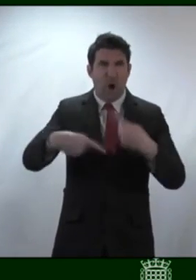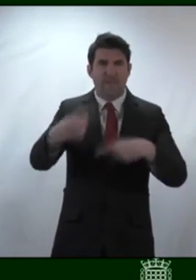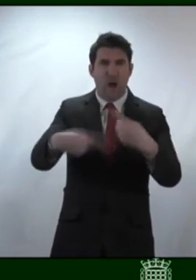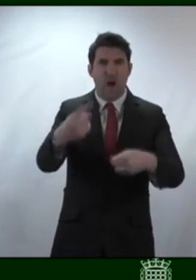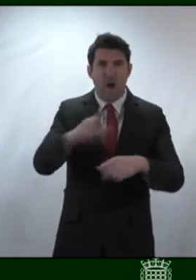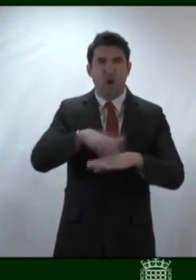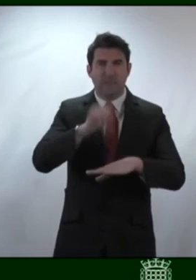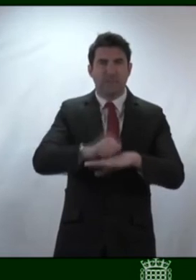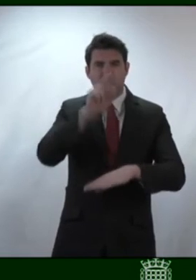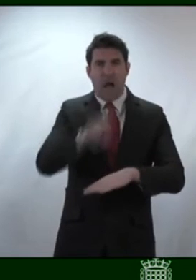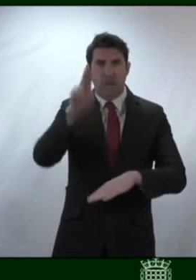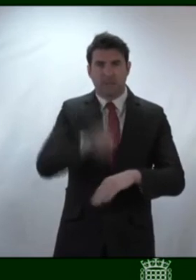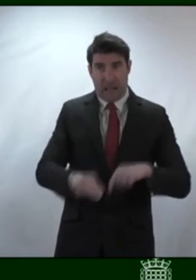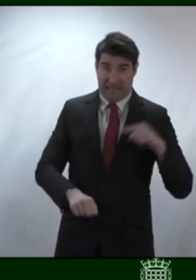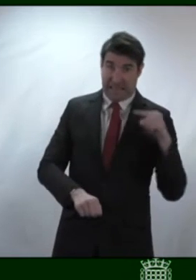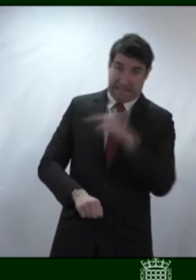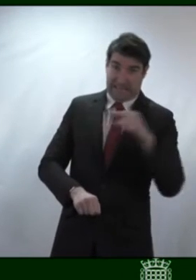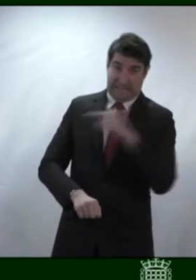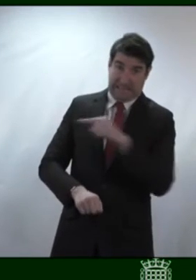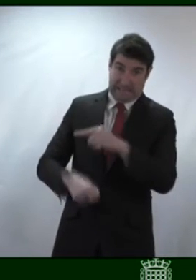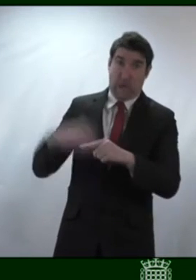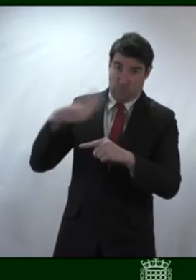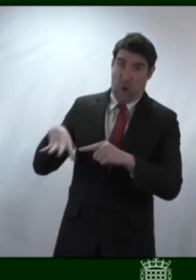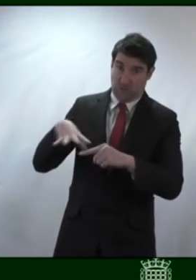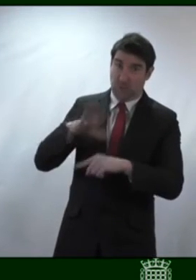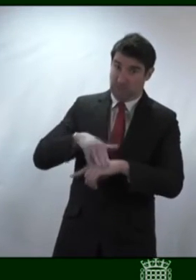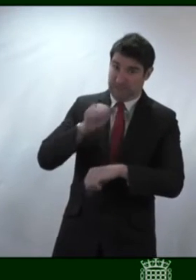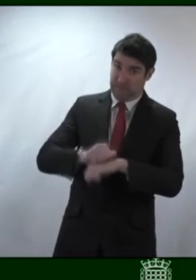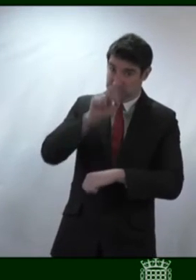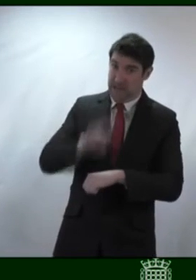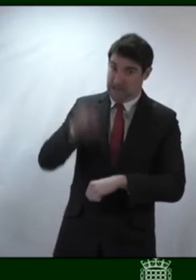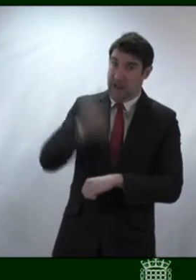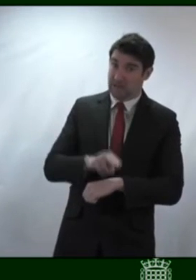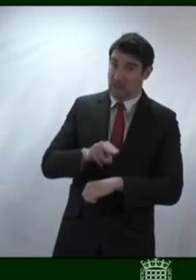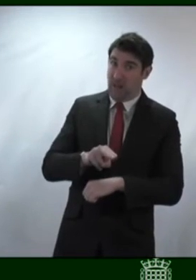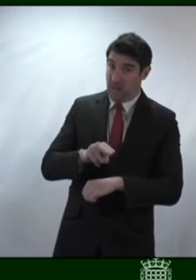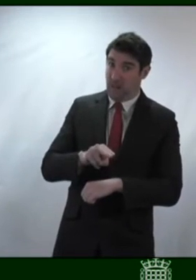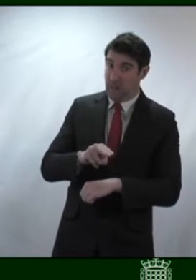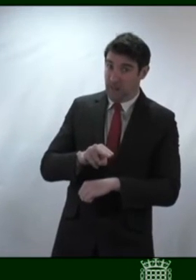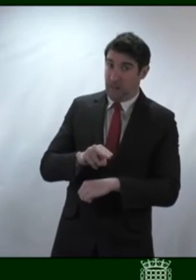appear to want to do—that is the only implication I can draw from what he has said, unless he wants